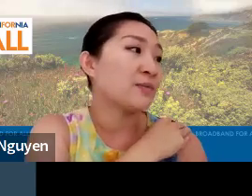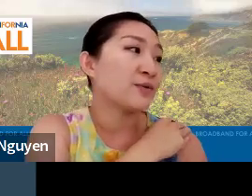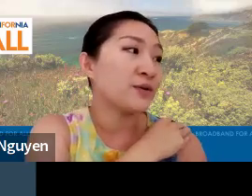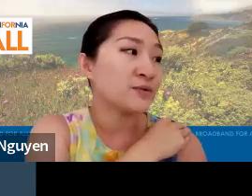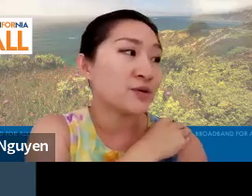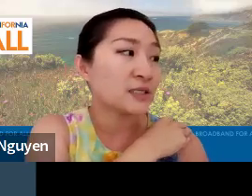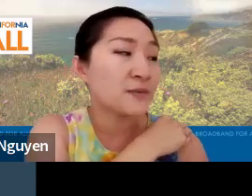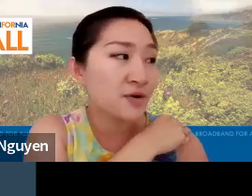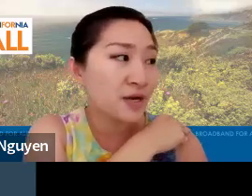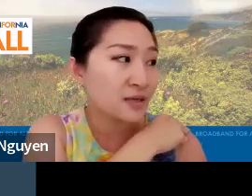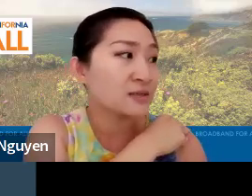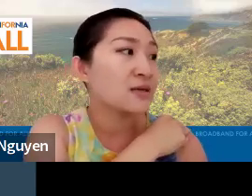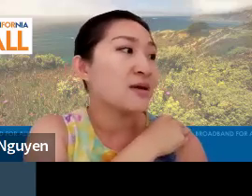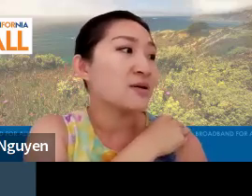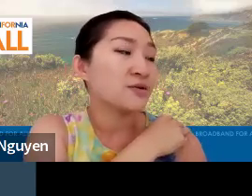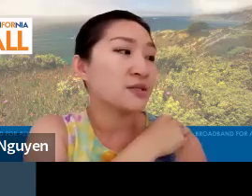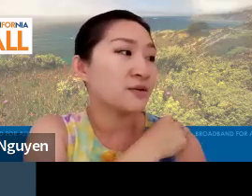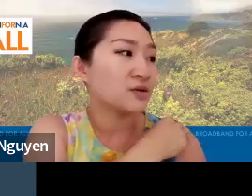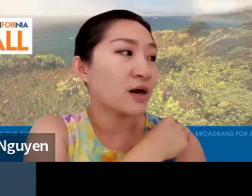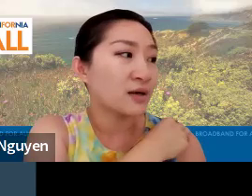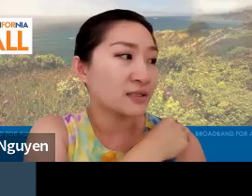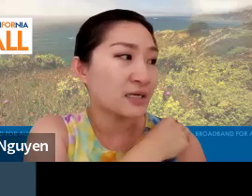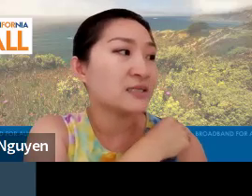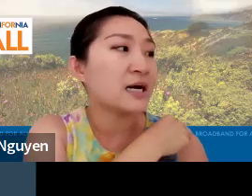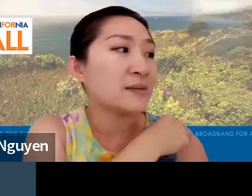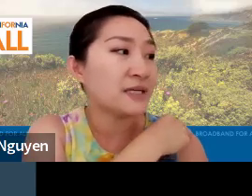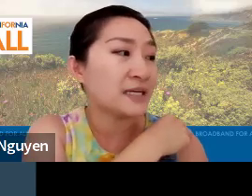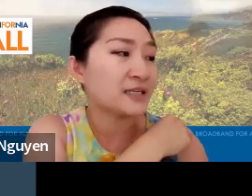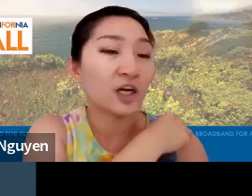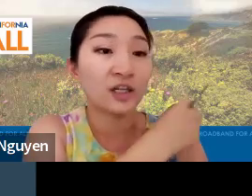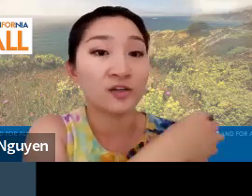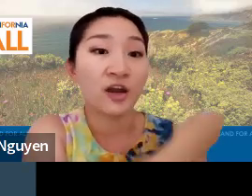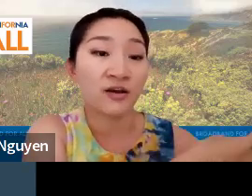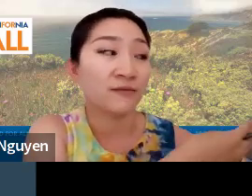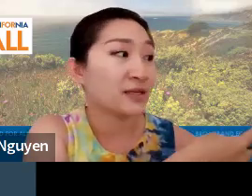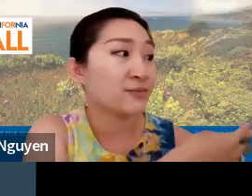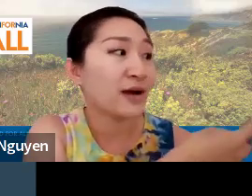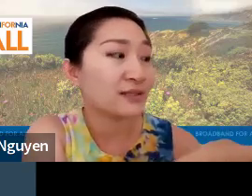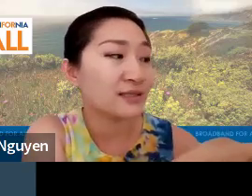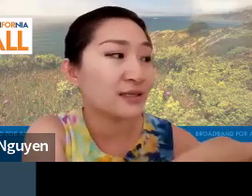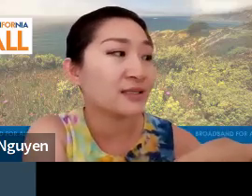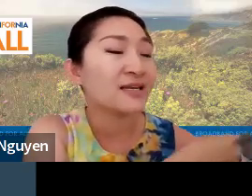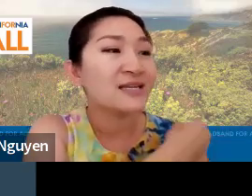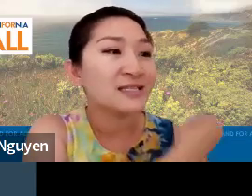improve user experience, increased visual content, updates and knowledge sharing of best practices,